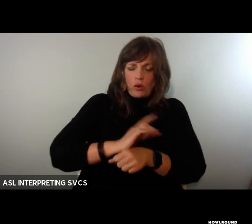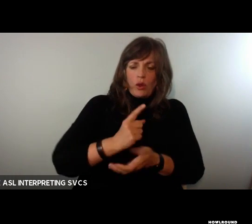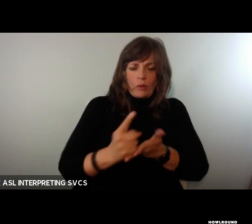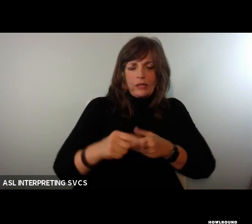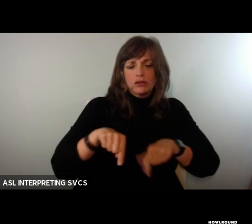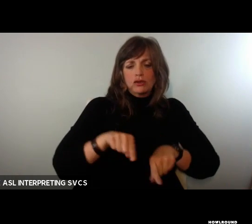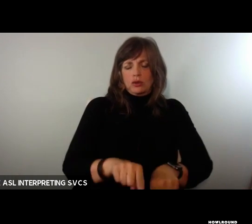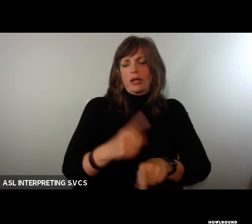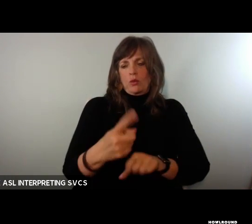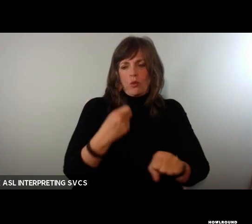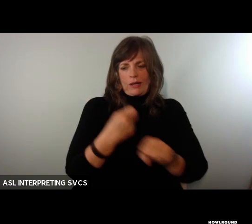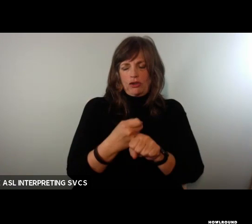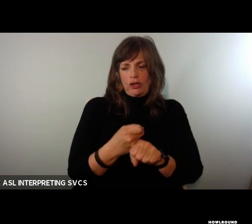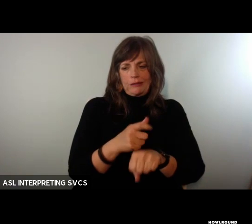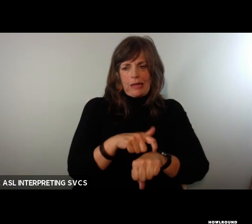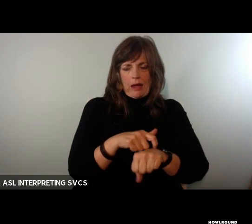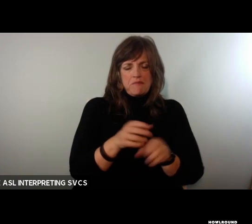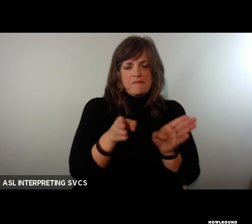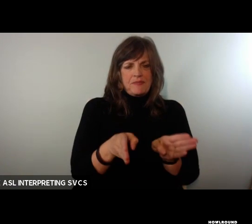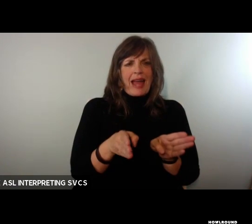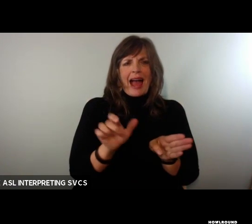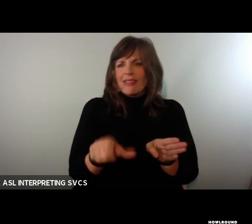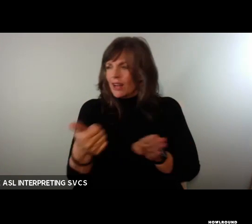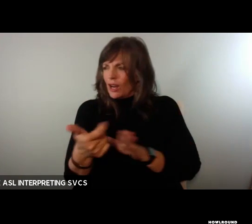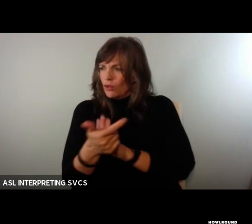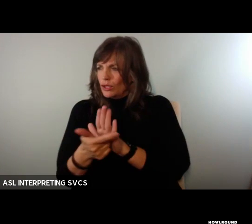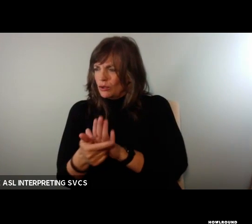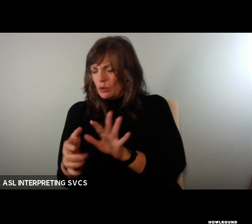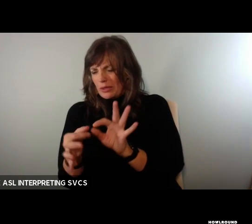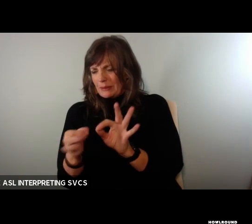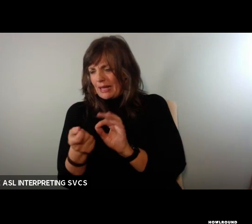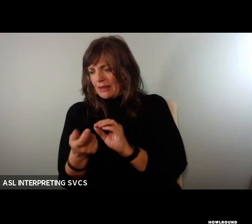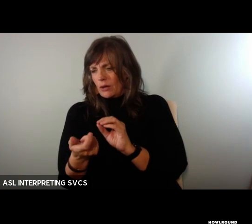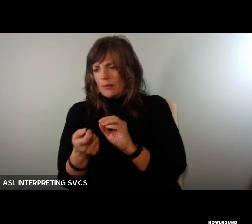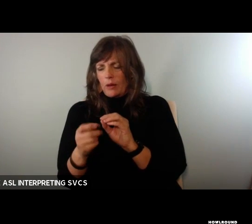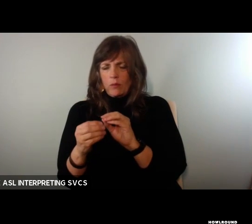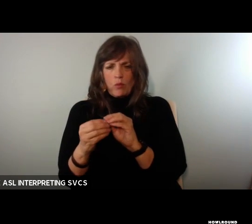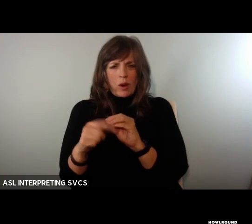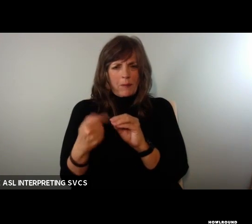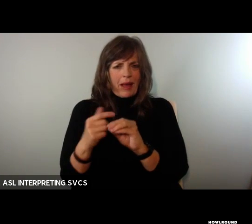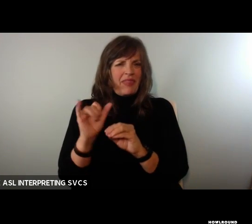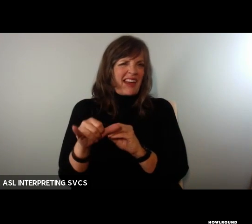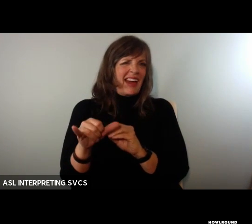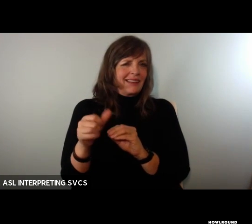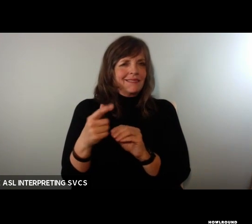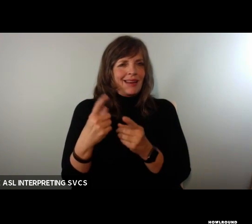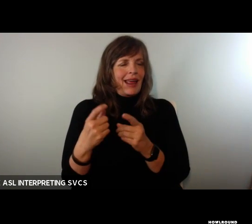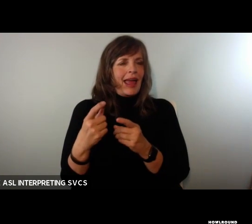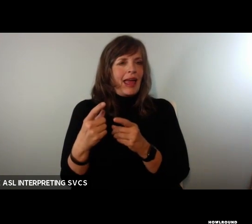And I think there's another attorney on the line who may be able to speak a little bit more intelligently to that and answer questions a little bit later.